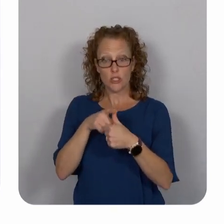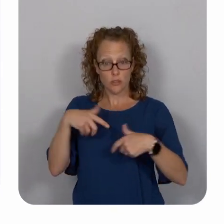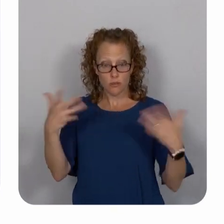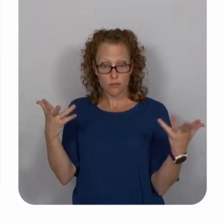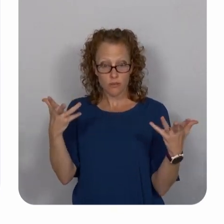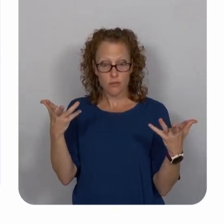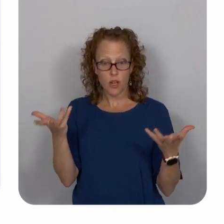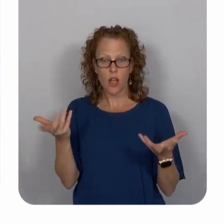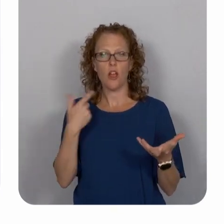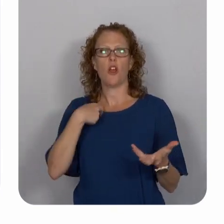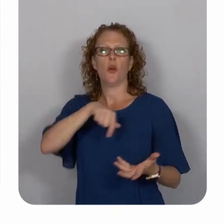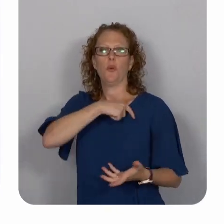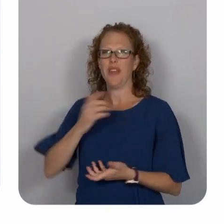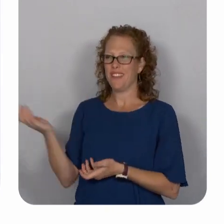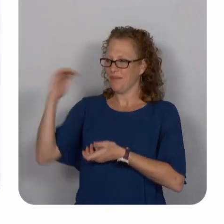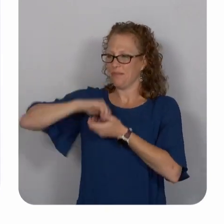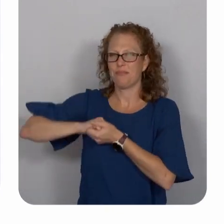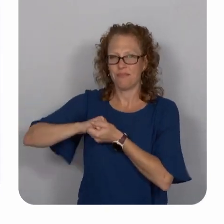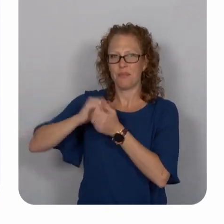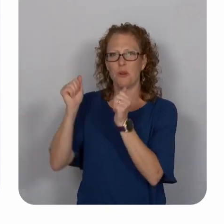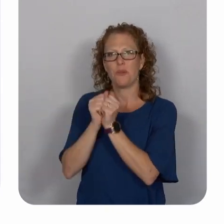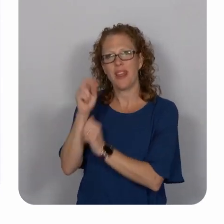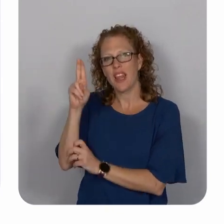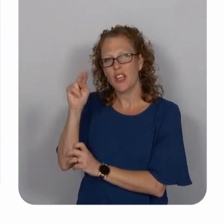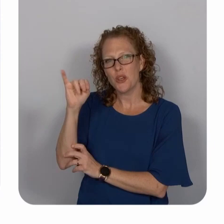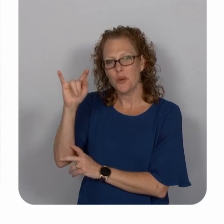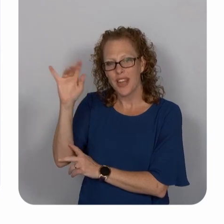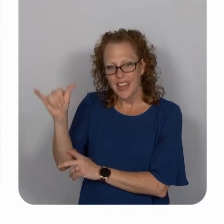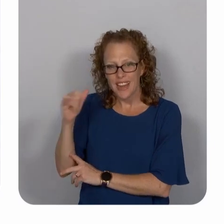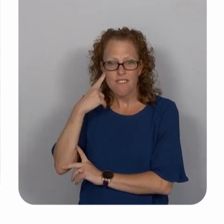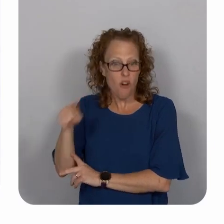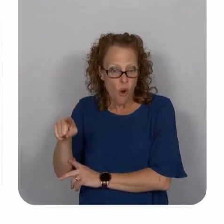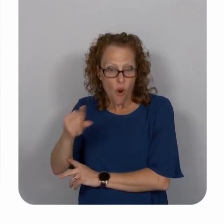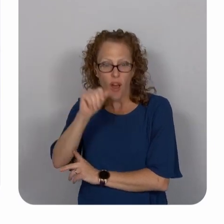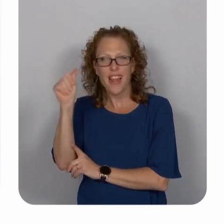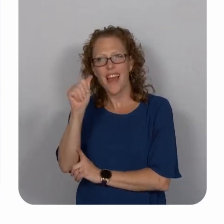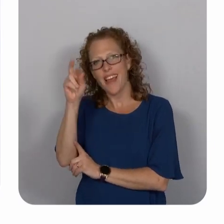we recently announced AR Foundation support for Meta Quest.